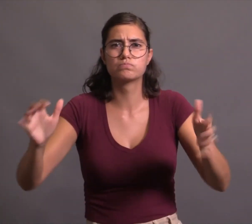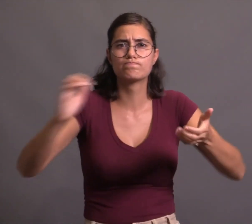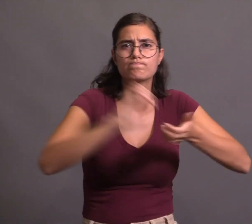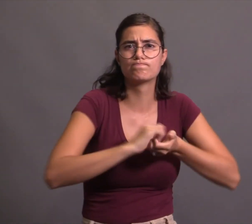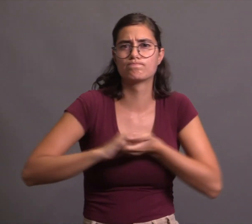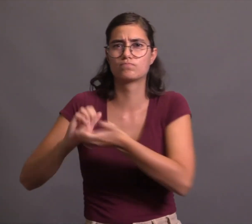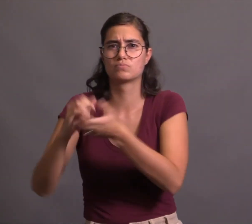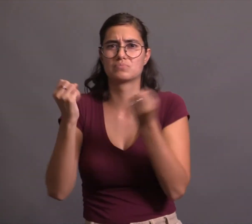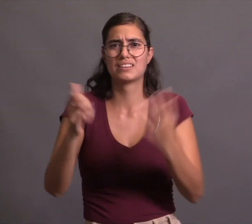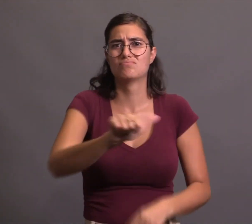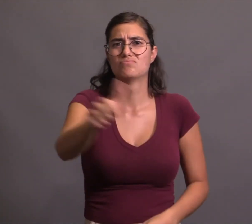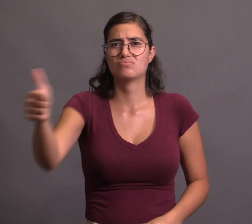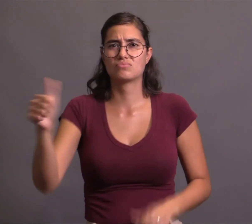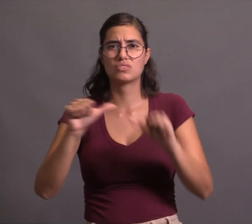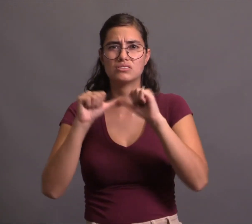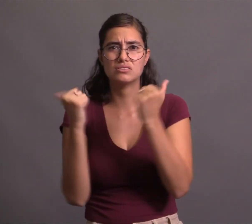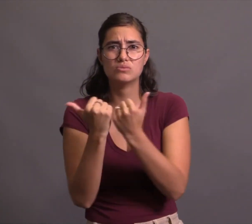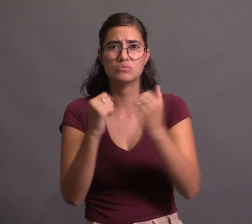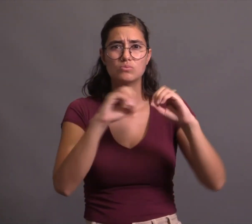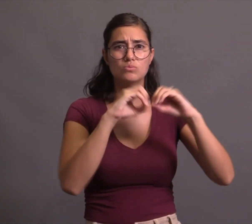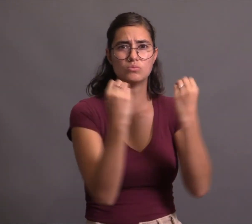and partnerships with other agencies and organizations.